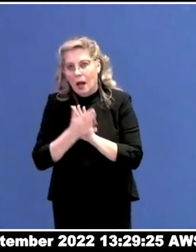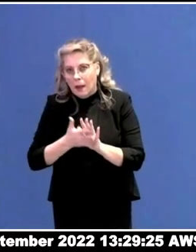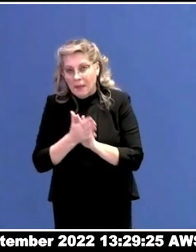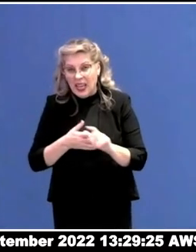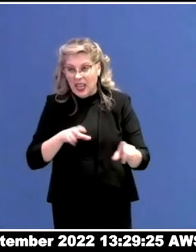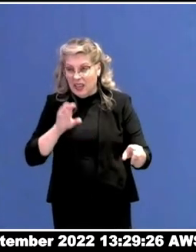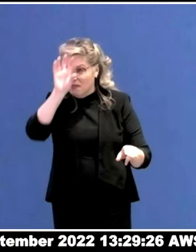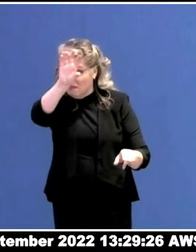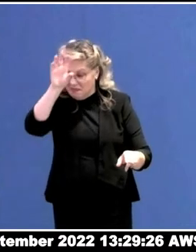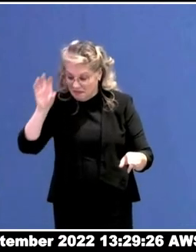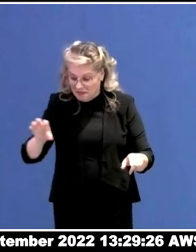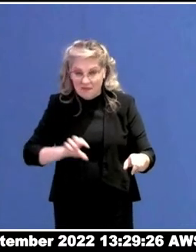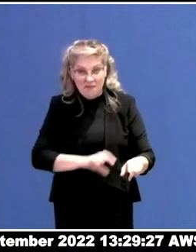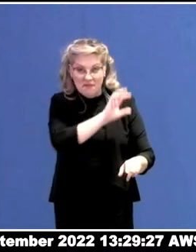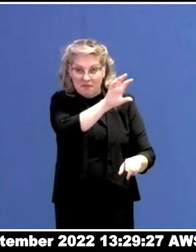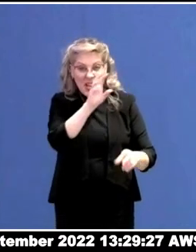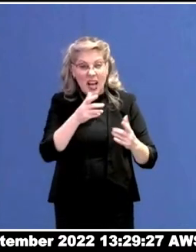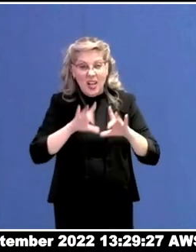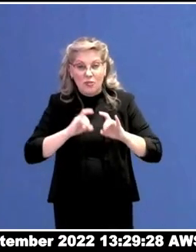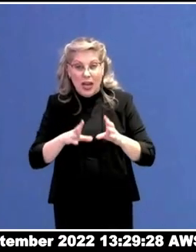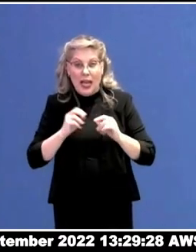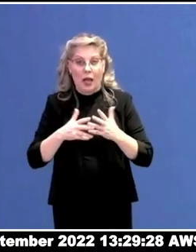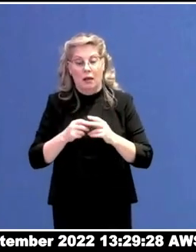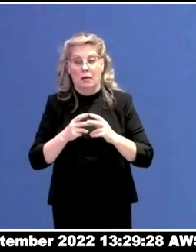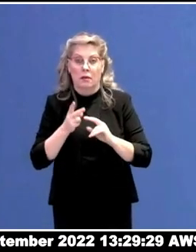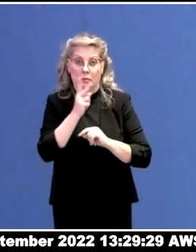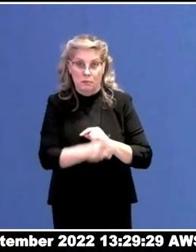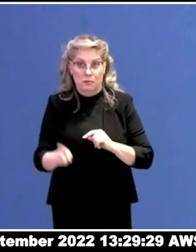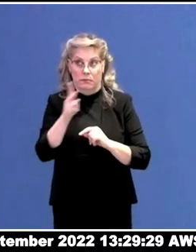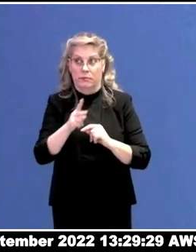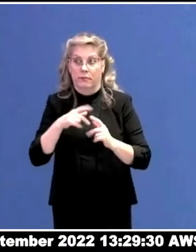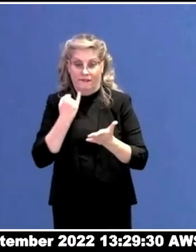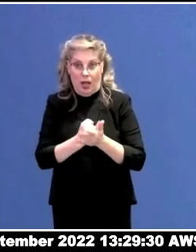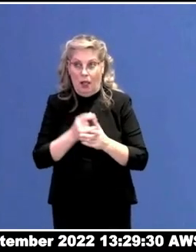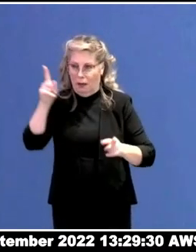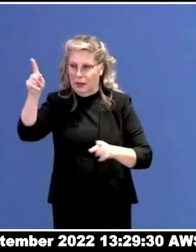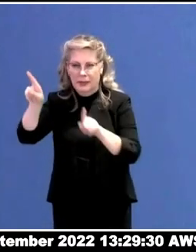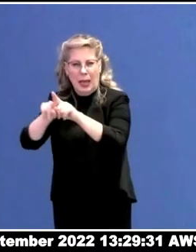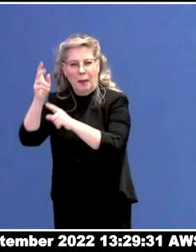It's quite different.